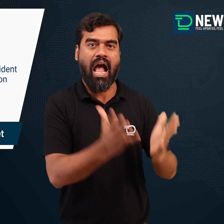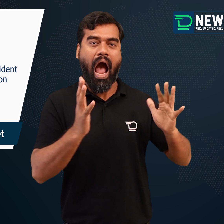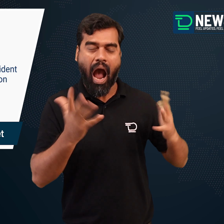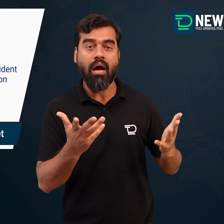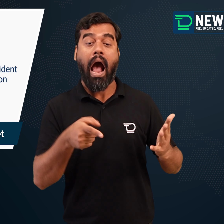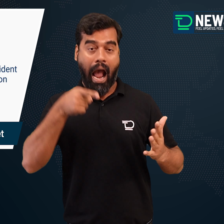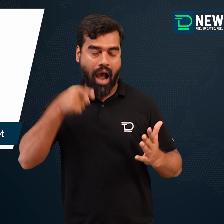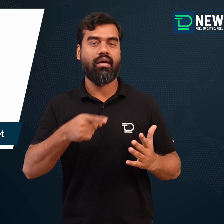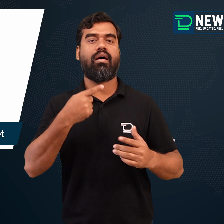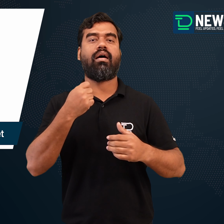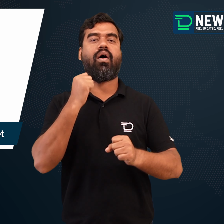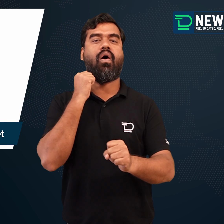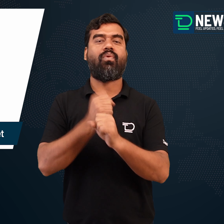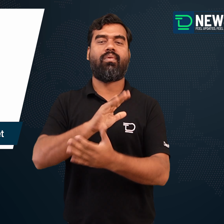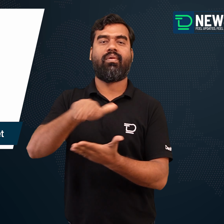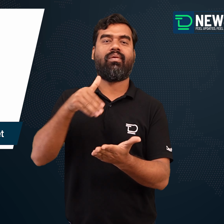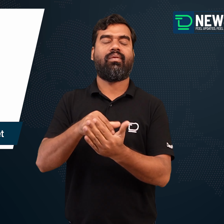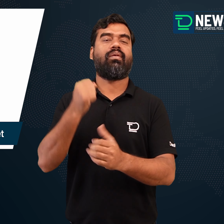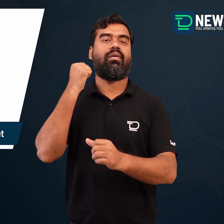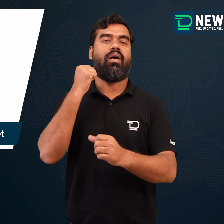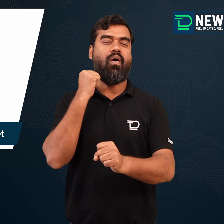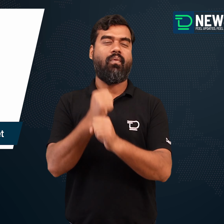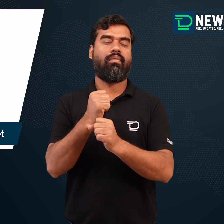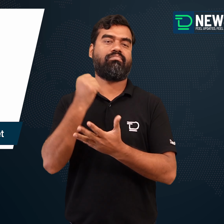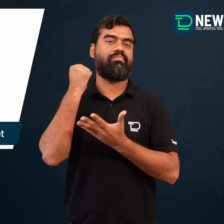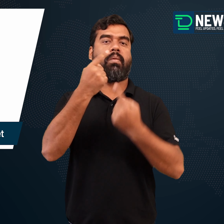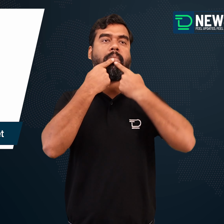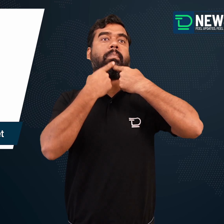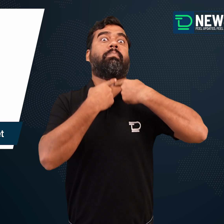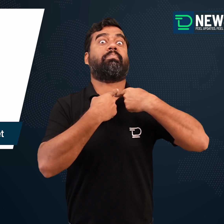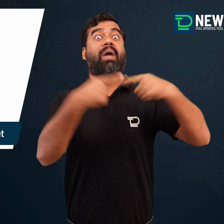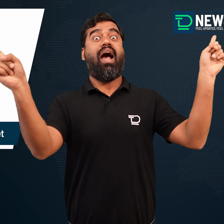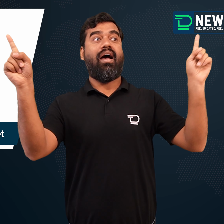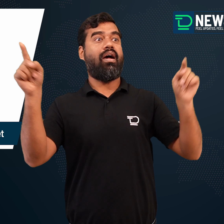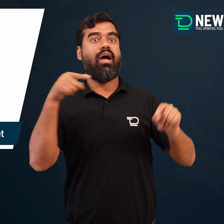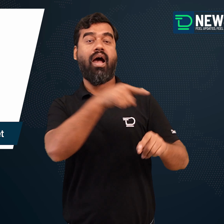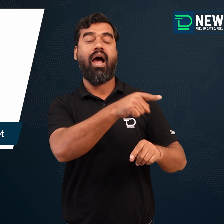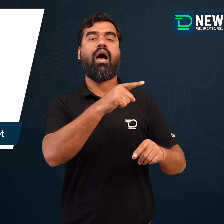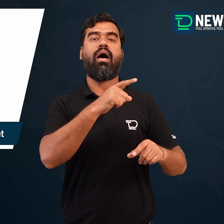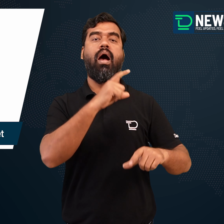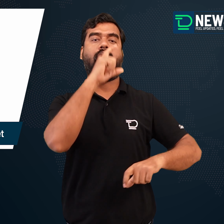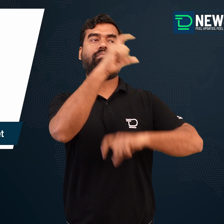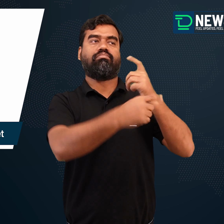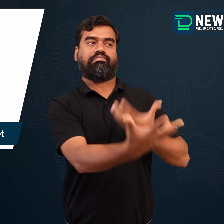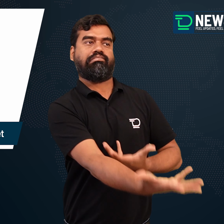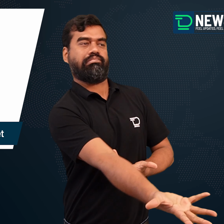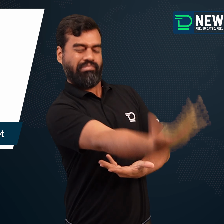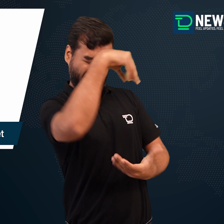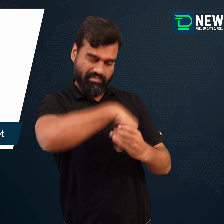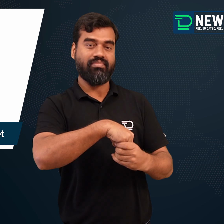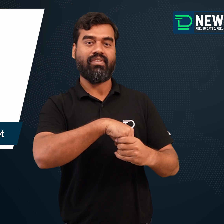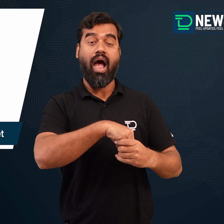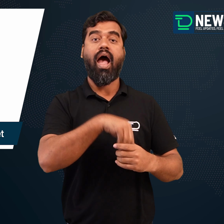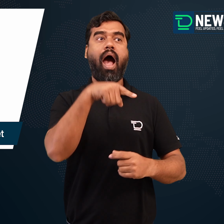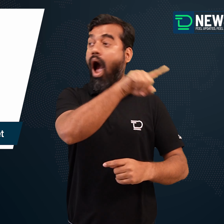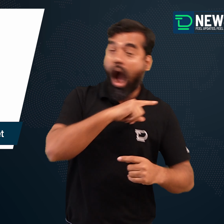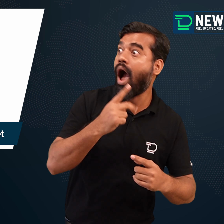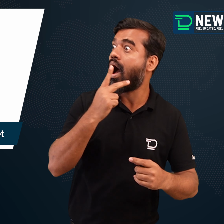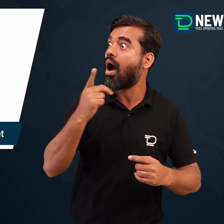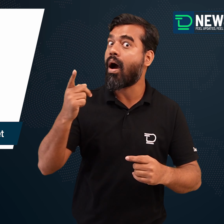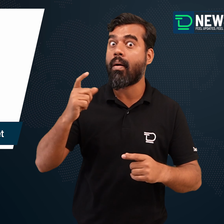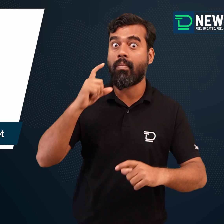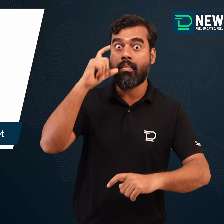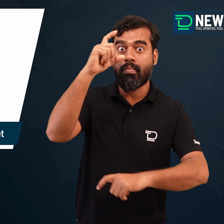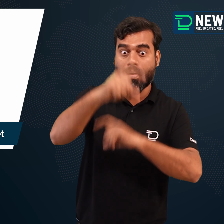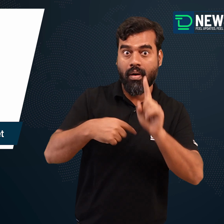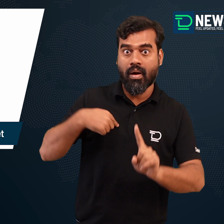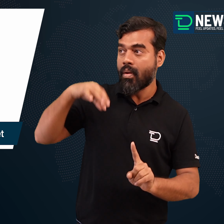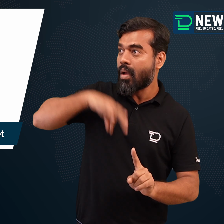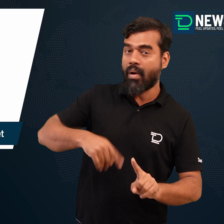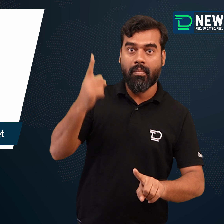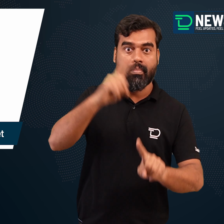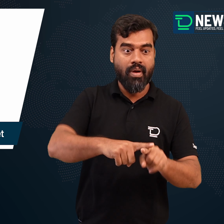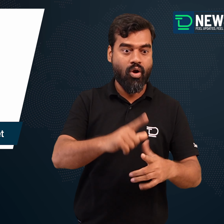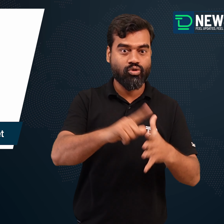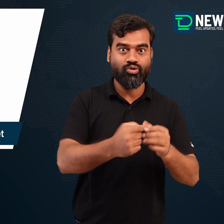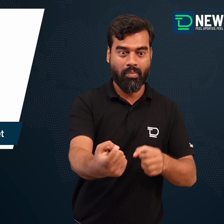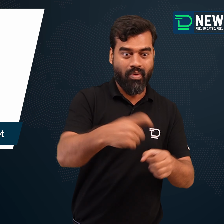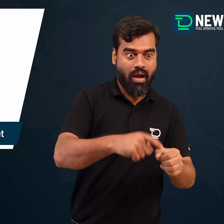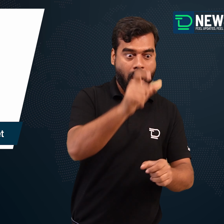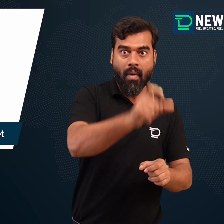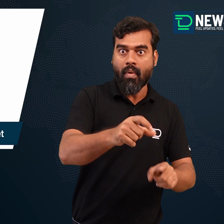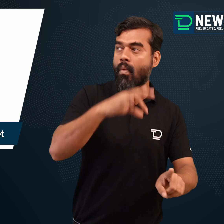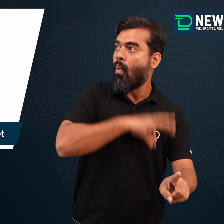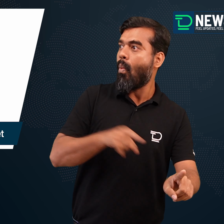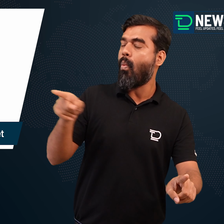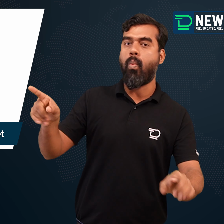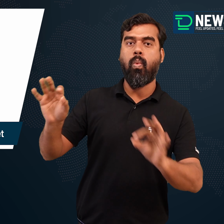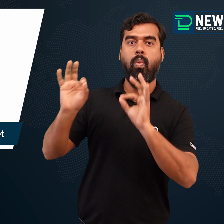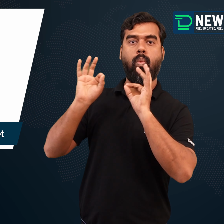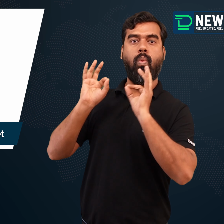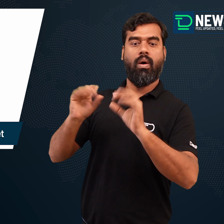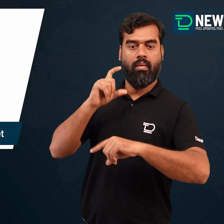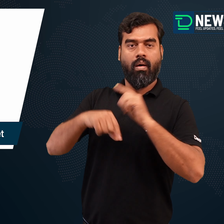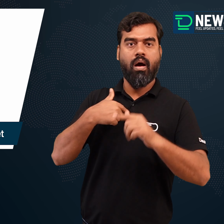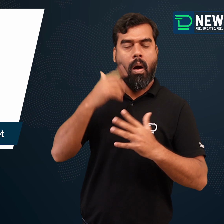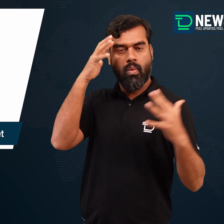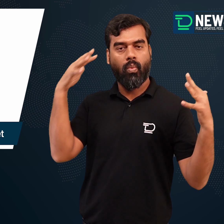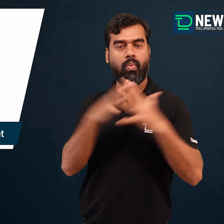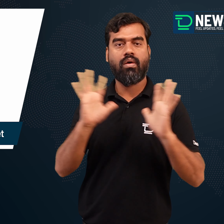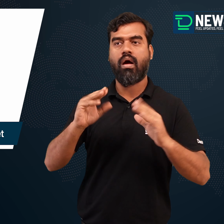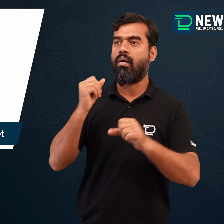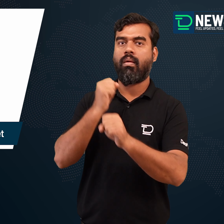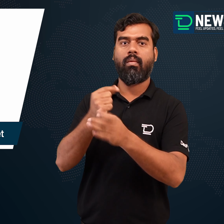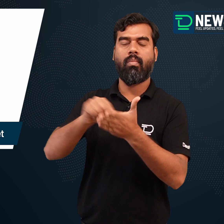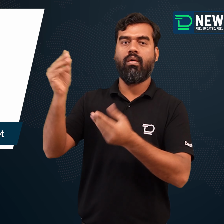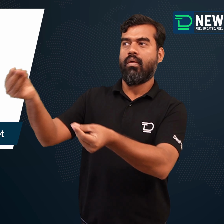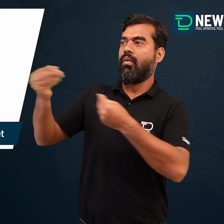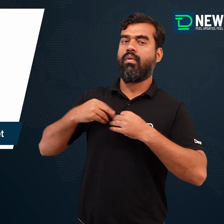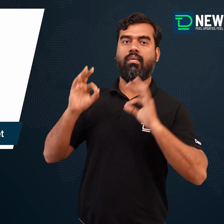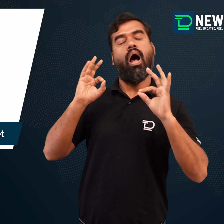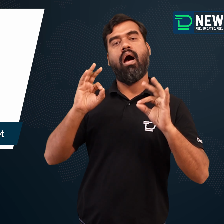So if some benefits are provided by the government,